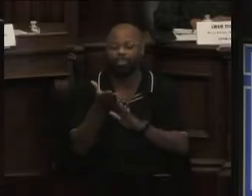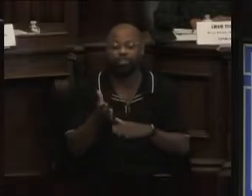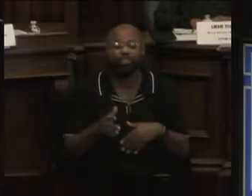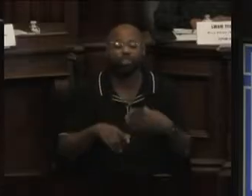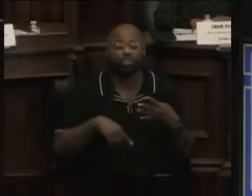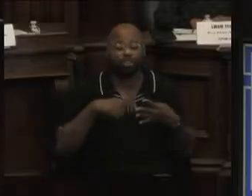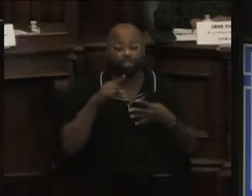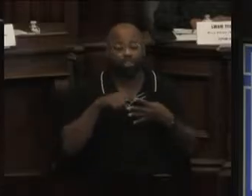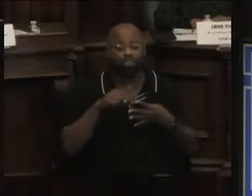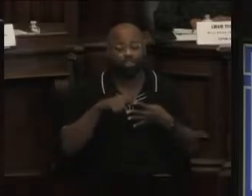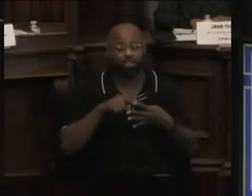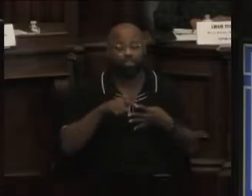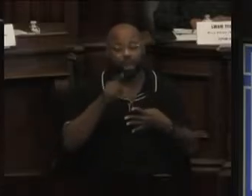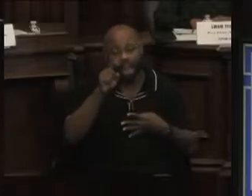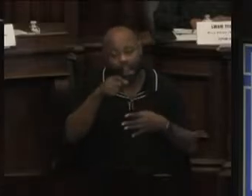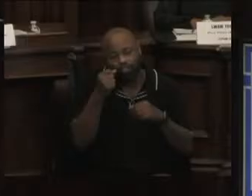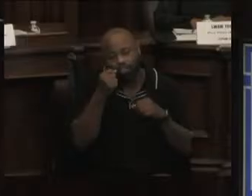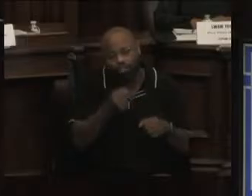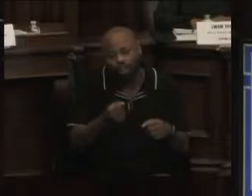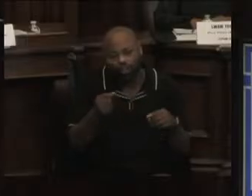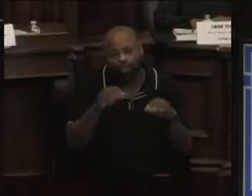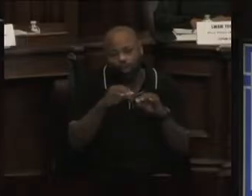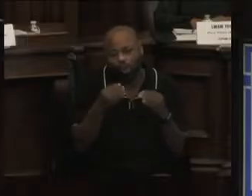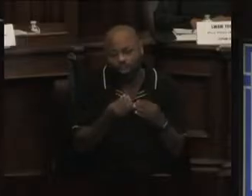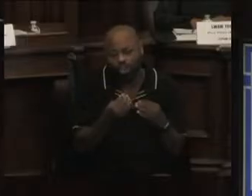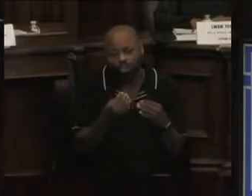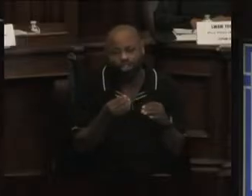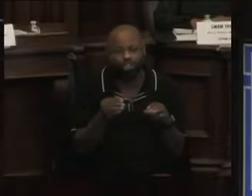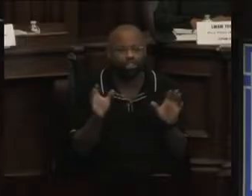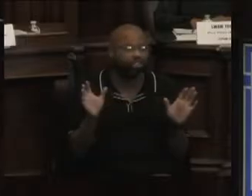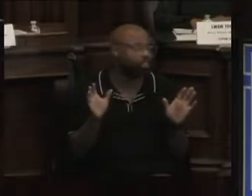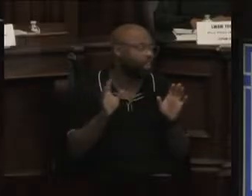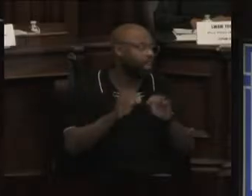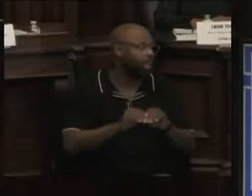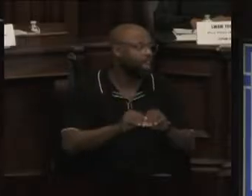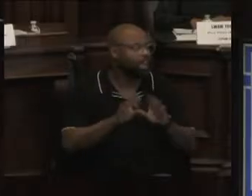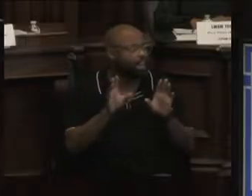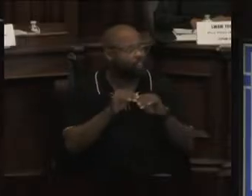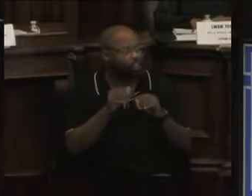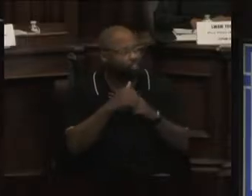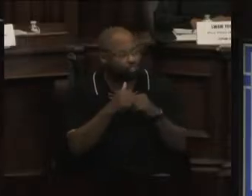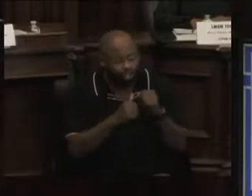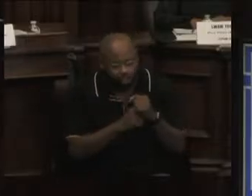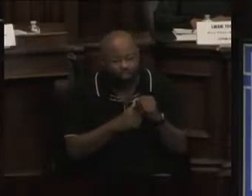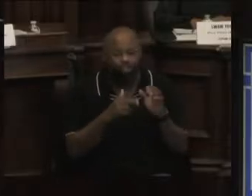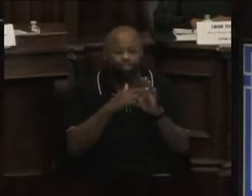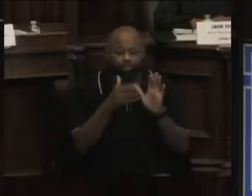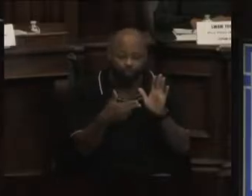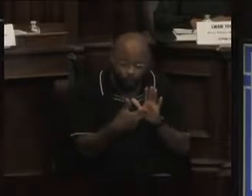in order to operationalize the shift, we certainly, number one,